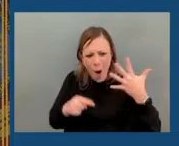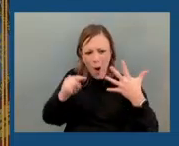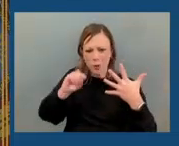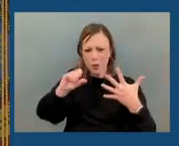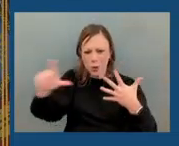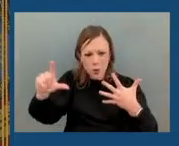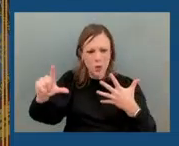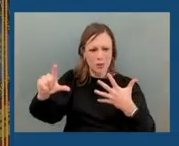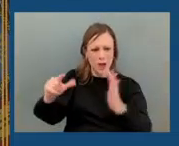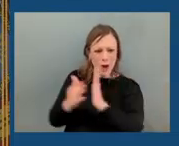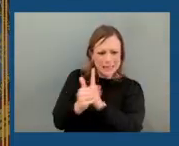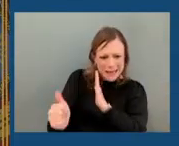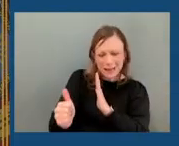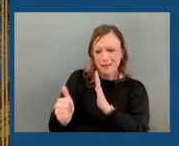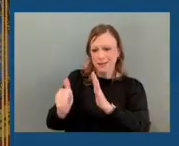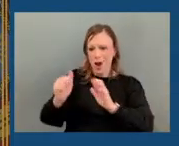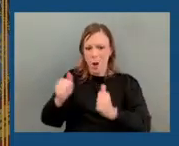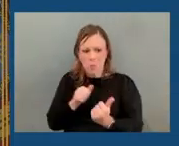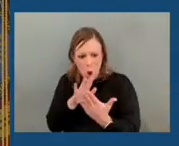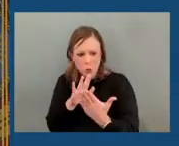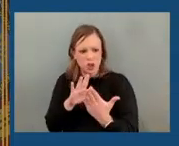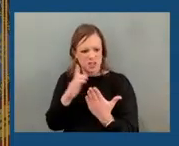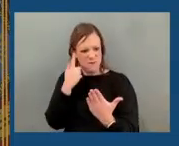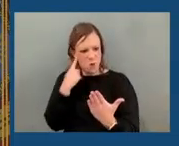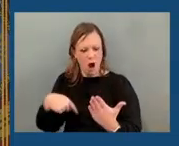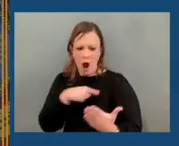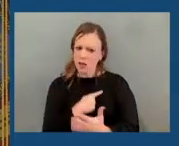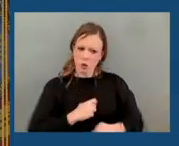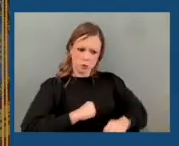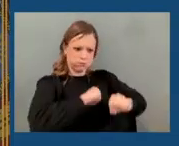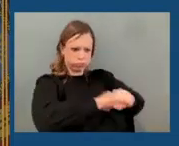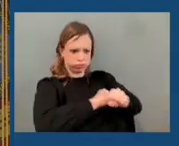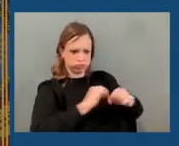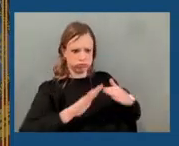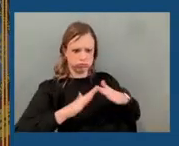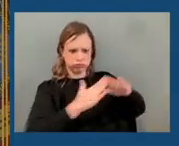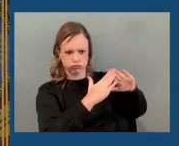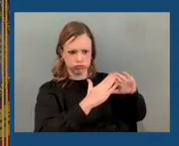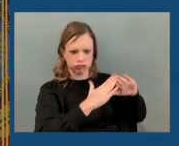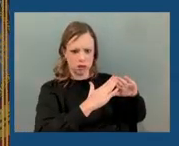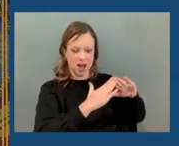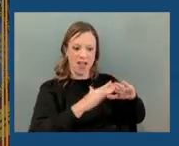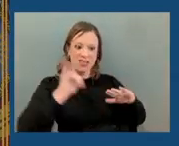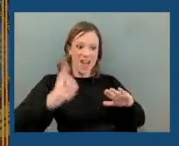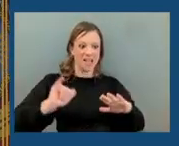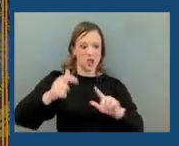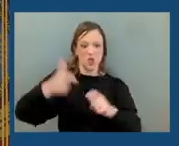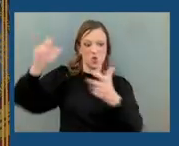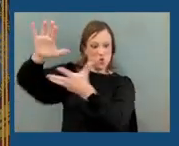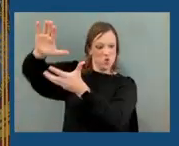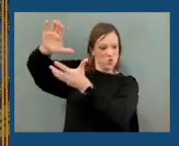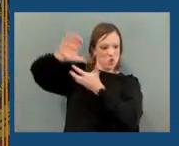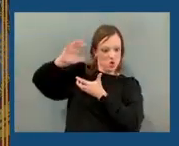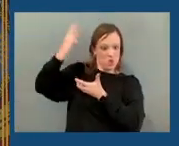and to keep the community safe now, not only about you, but for me, that's one heck of an enticement to become a state trooper.